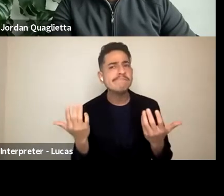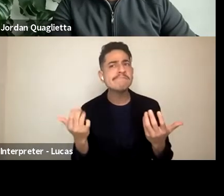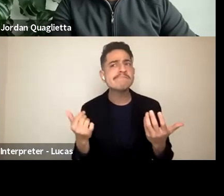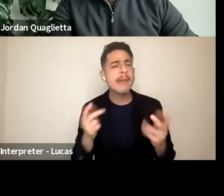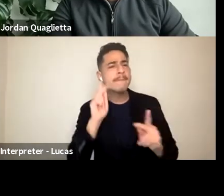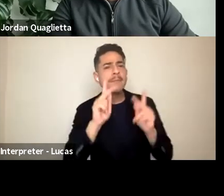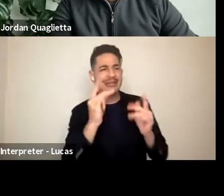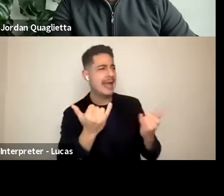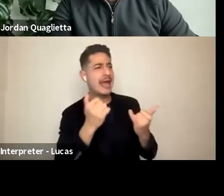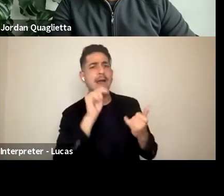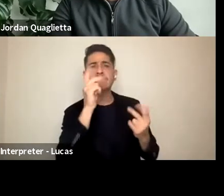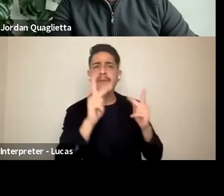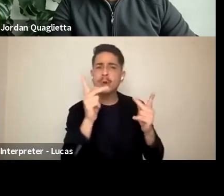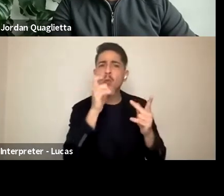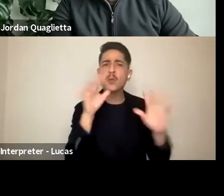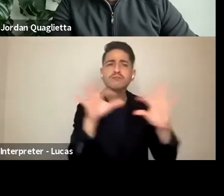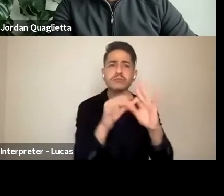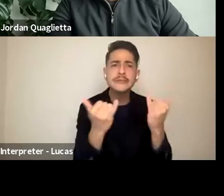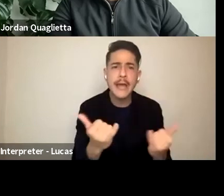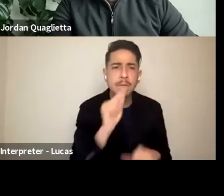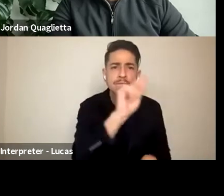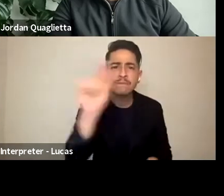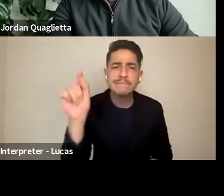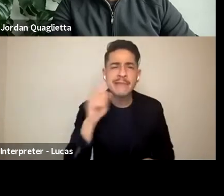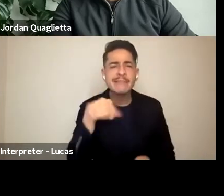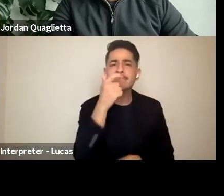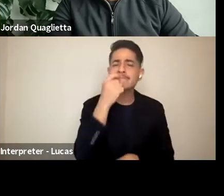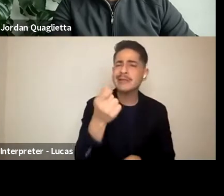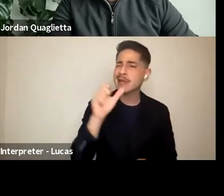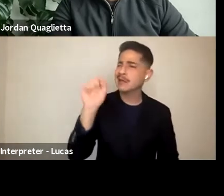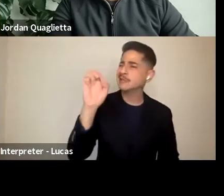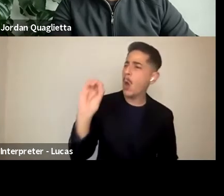And I think a lot of people are like, well, what does SEO in the enterprise look like? Right?